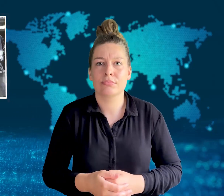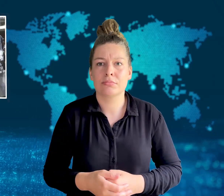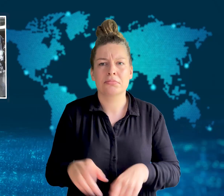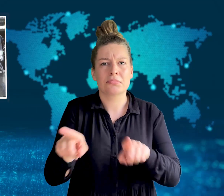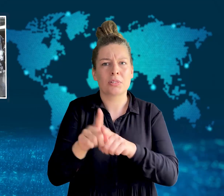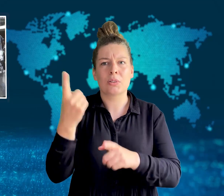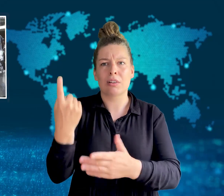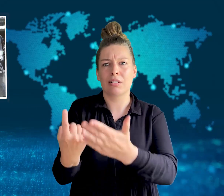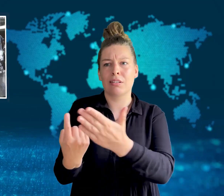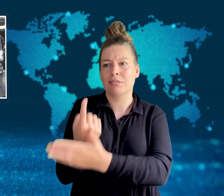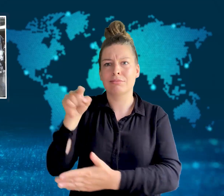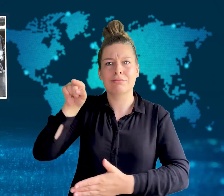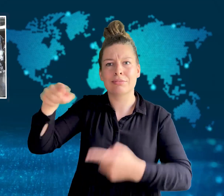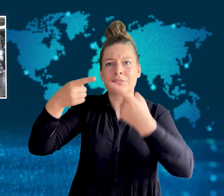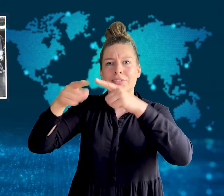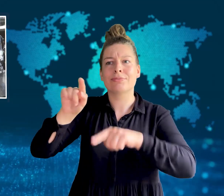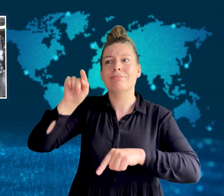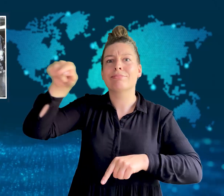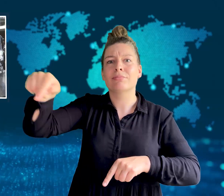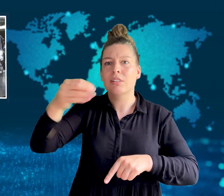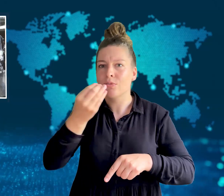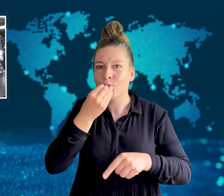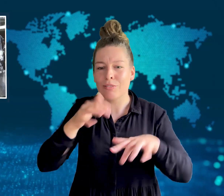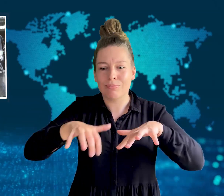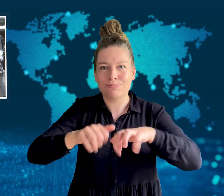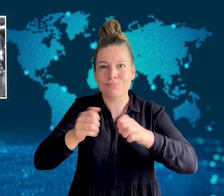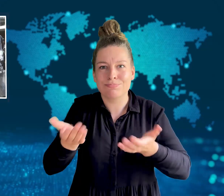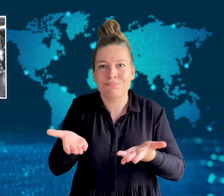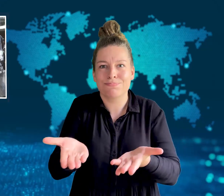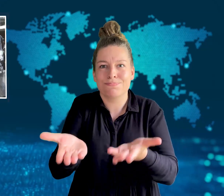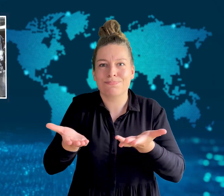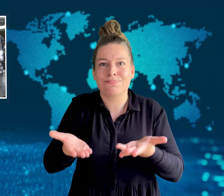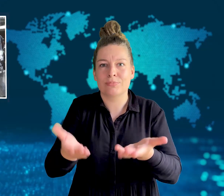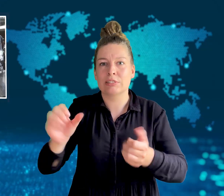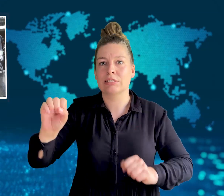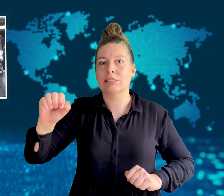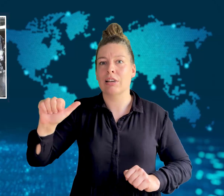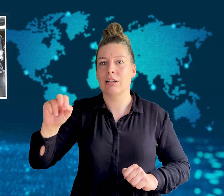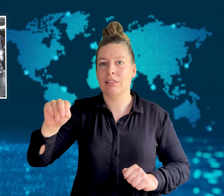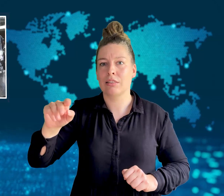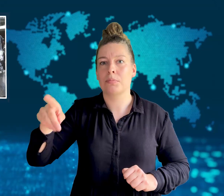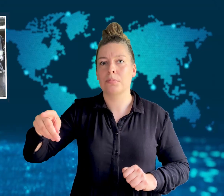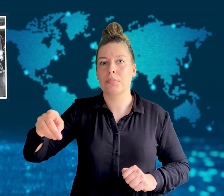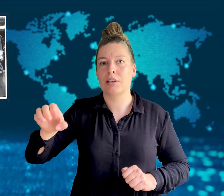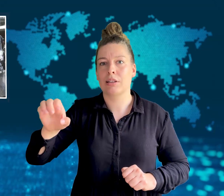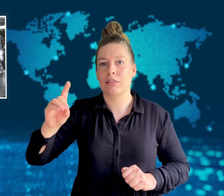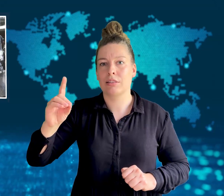There was also a killing in a bakery in San Pedro Sula in Honduras.